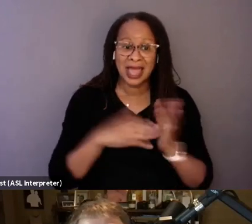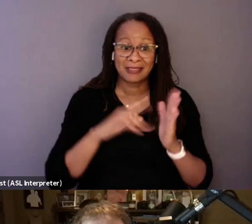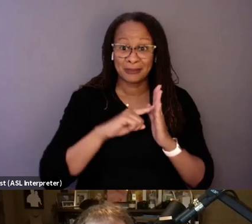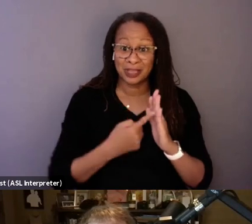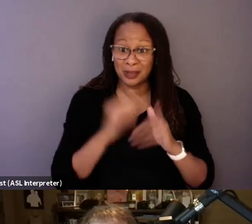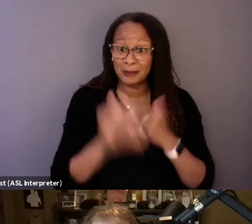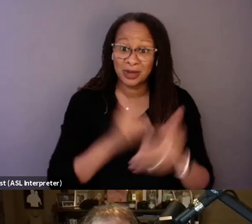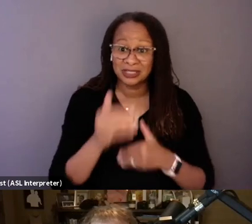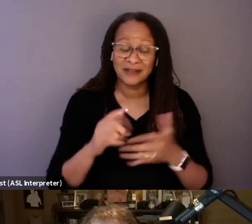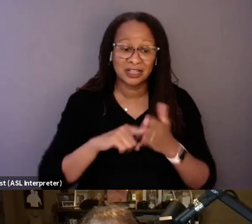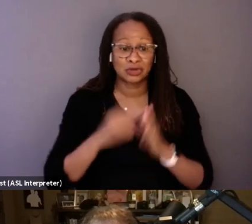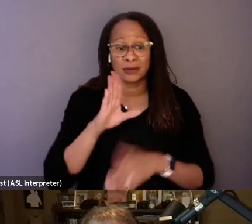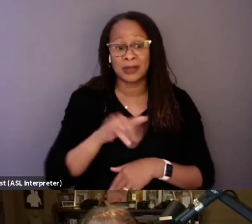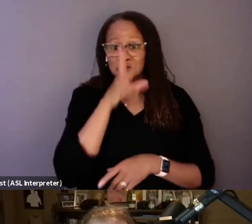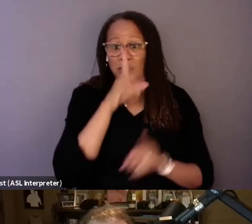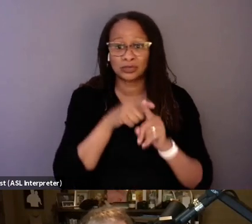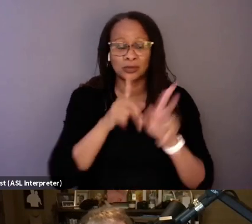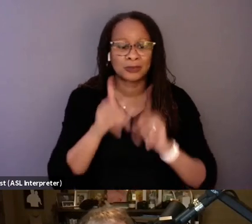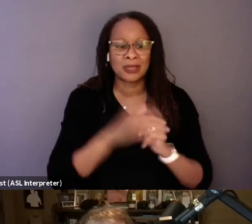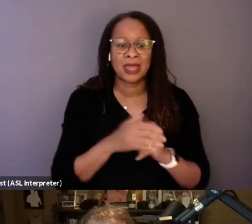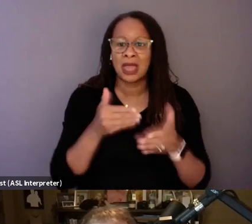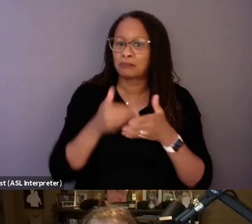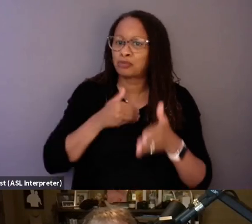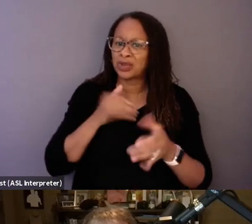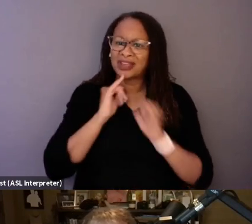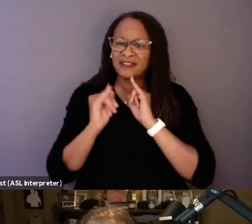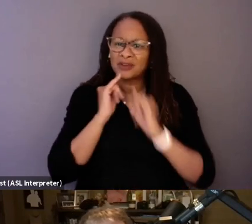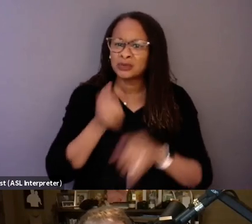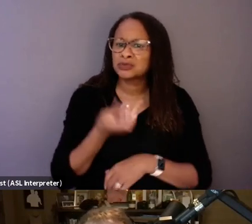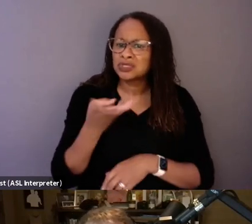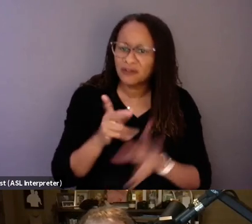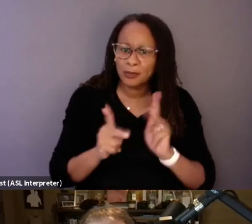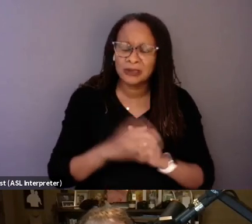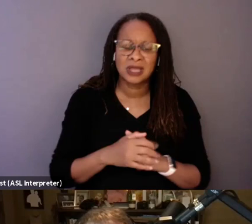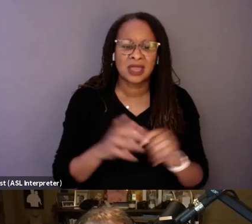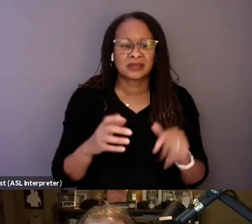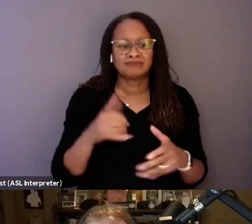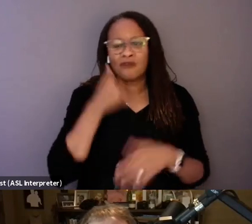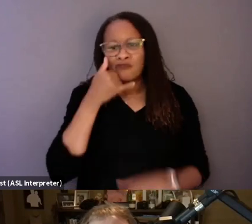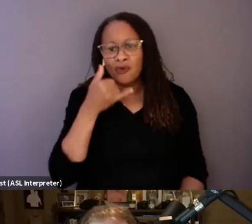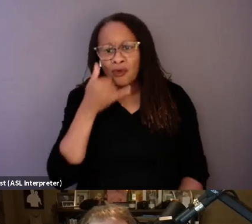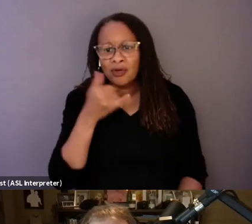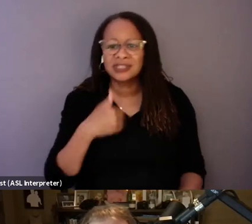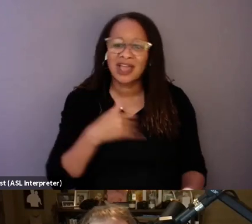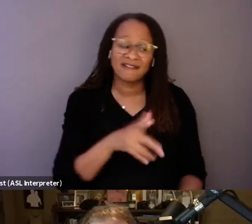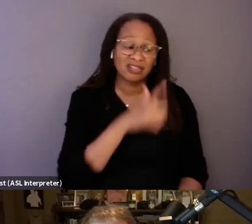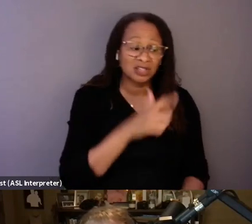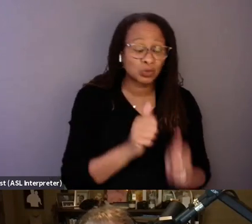I started by talking to people kind of pre-interviewing a number of people just in phone calls and I had lunch with a couple of people